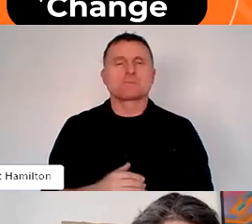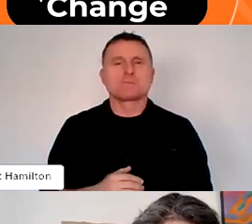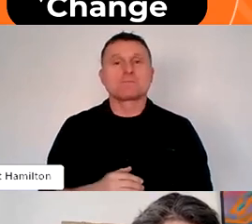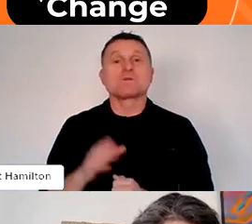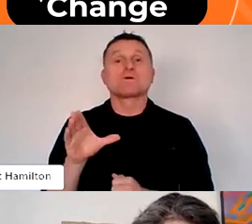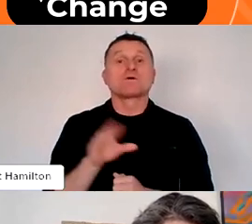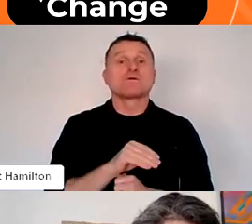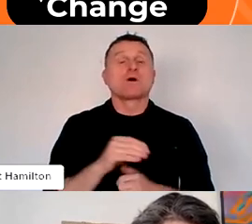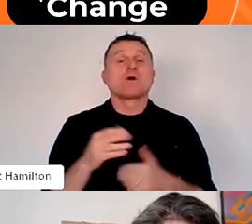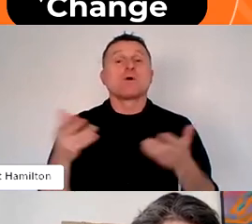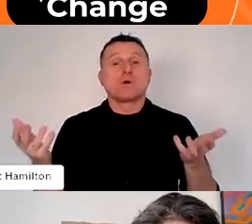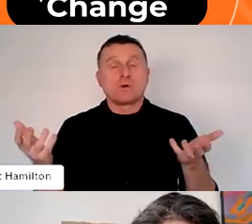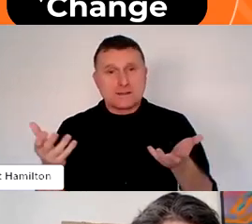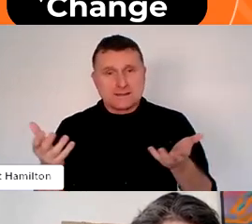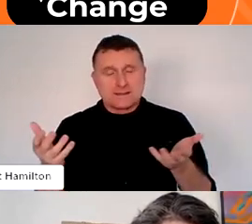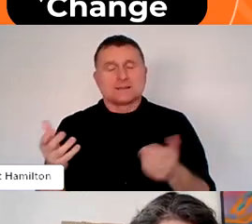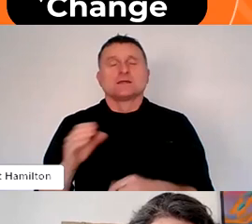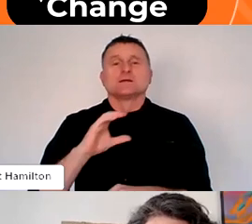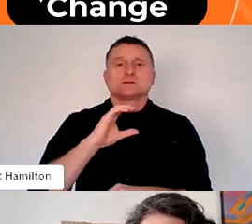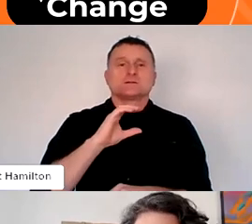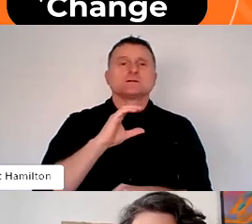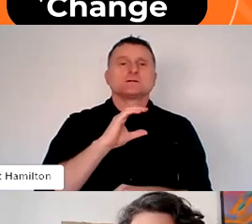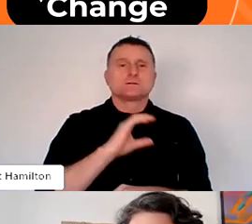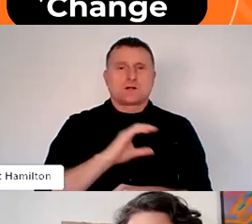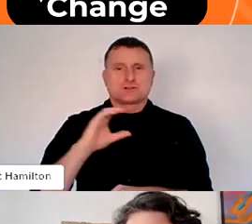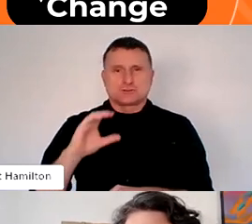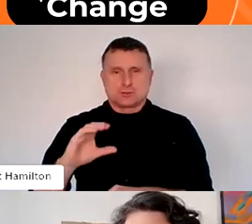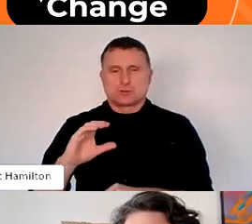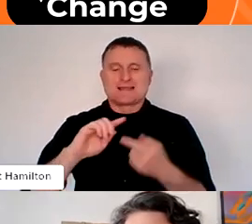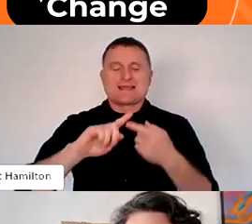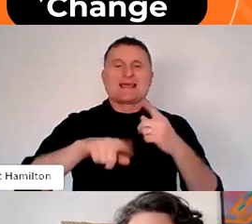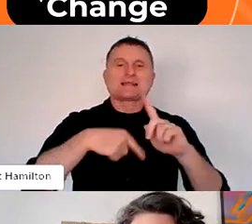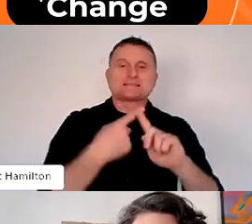ahau o Te Kura Mairehau in Ōtautahi. I'm John Bangma, I am a member of the executive of the New Zealand Principals' Federation but I'm